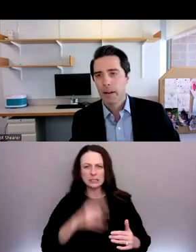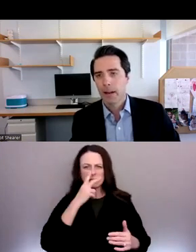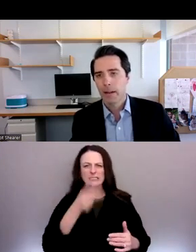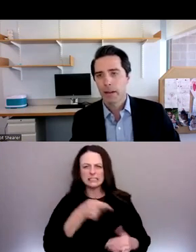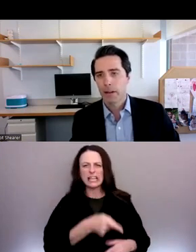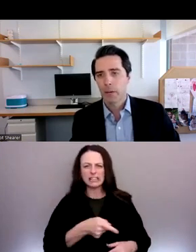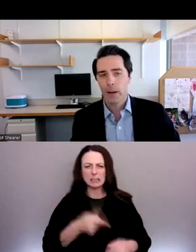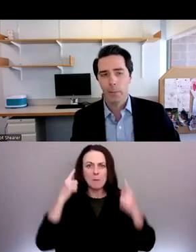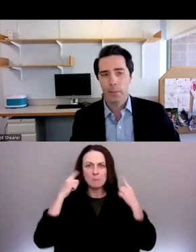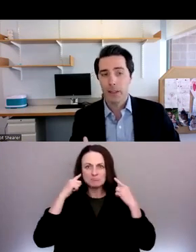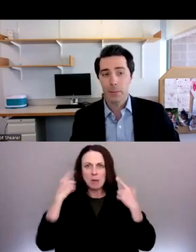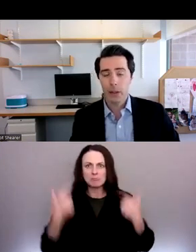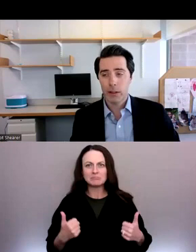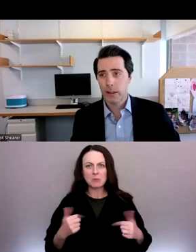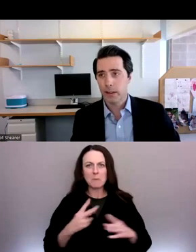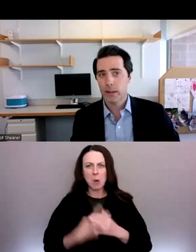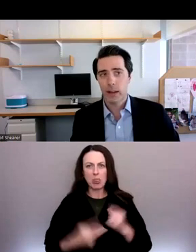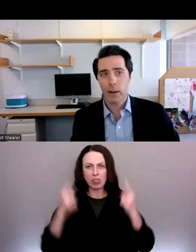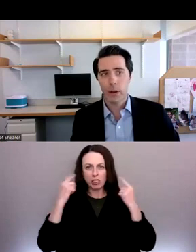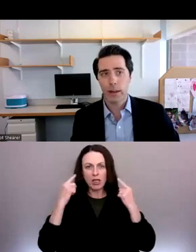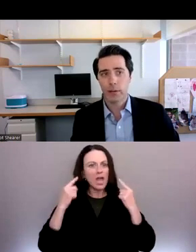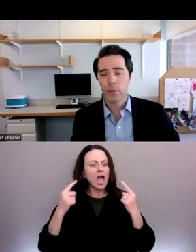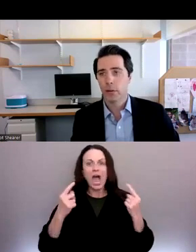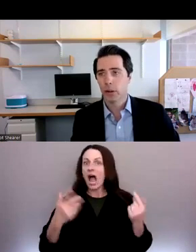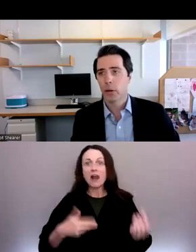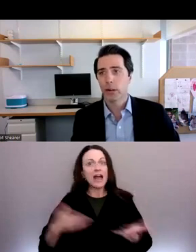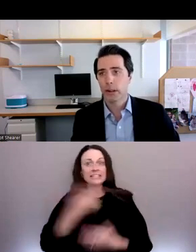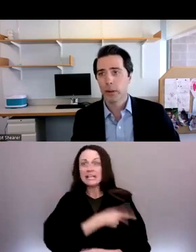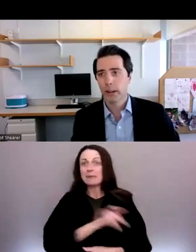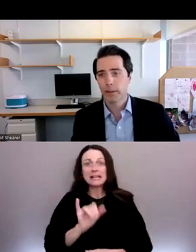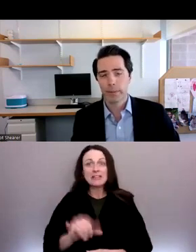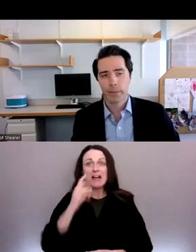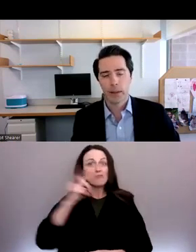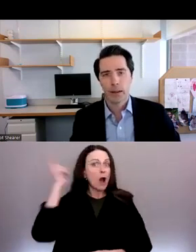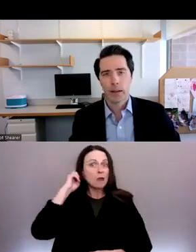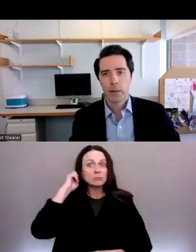and I'm take patients like this to the